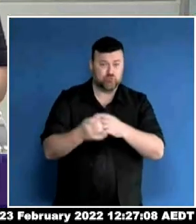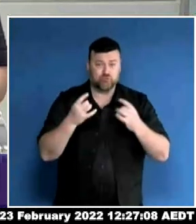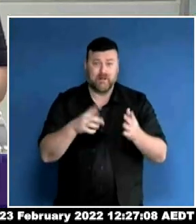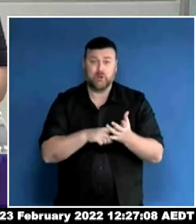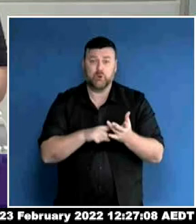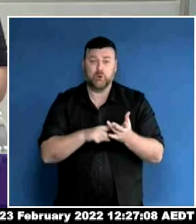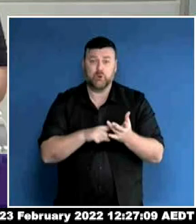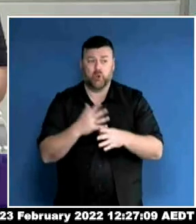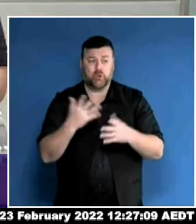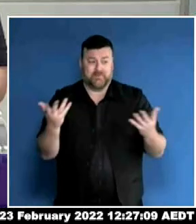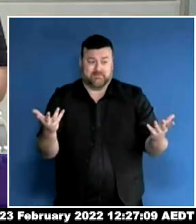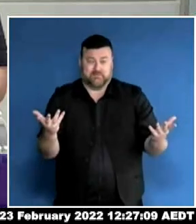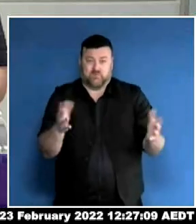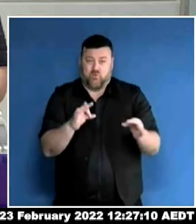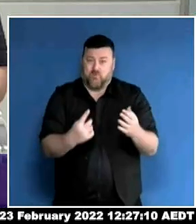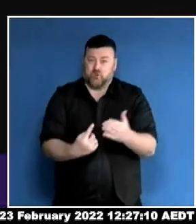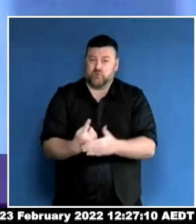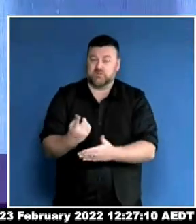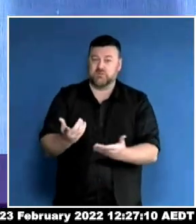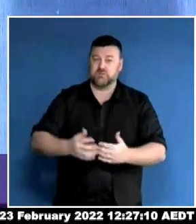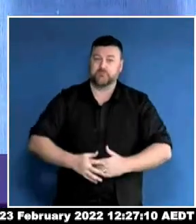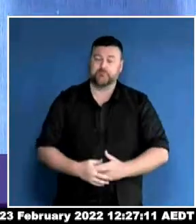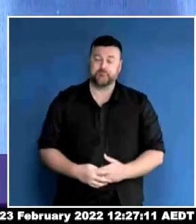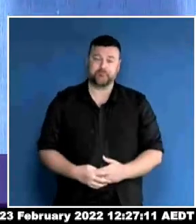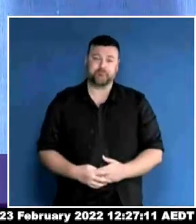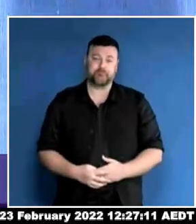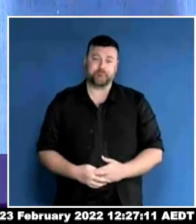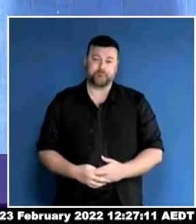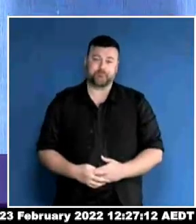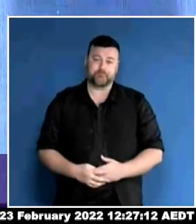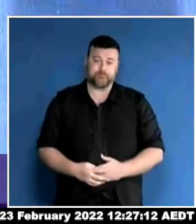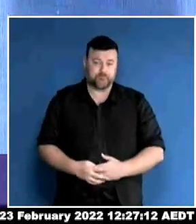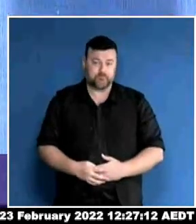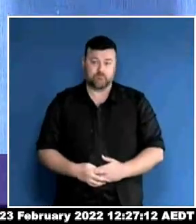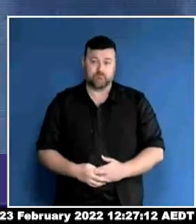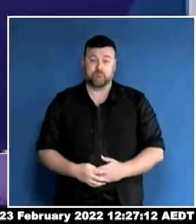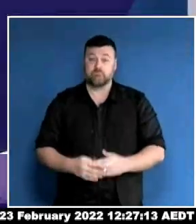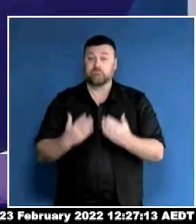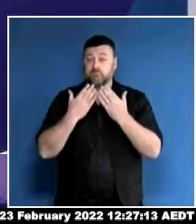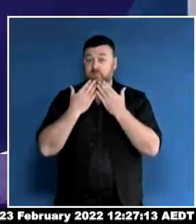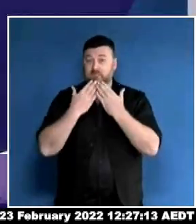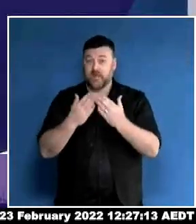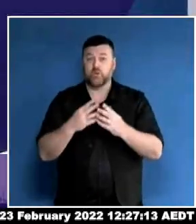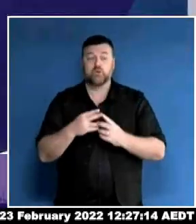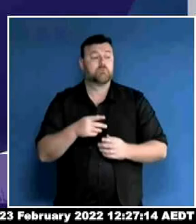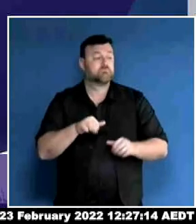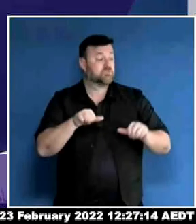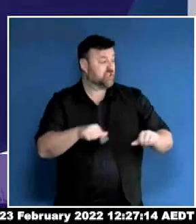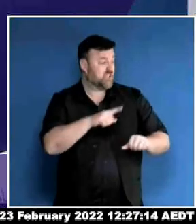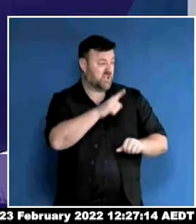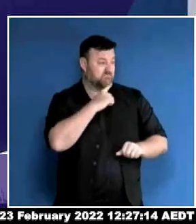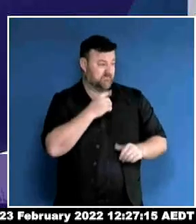MS McMAHON: Thank you, both. Chair, that concludes the evidence. Yes. Thank you. Commissioner Galbally, do you have any questions?